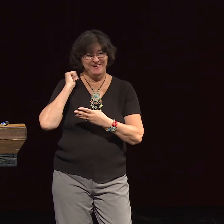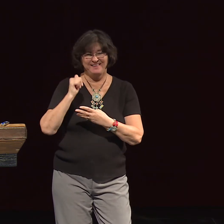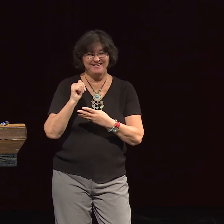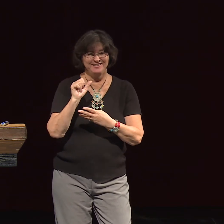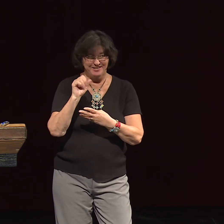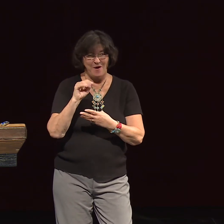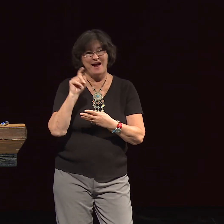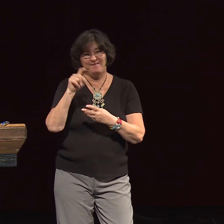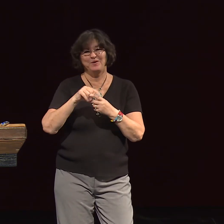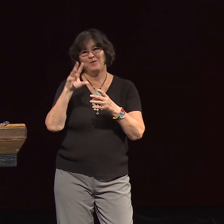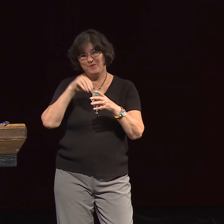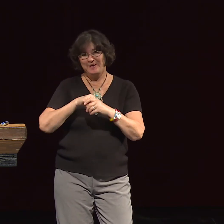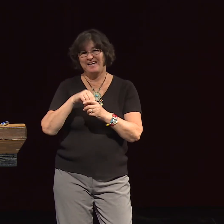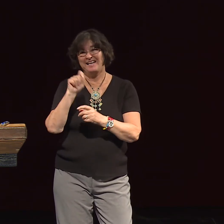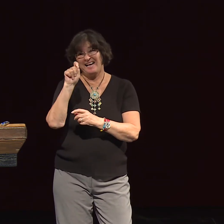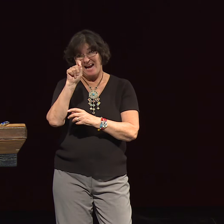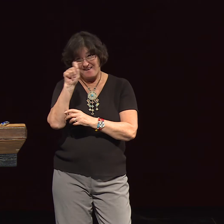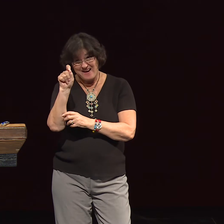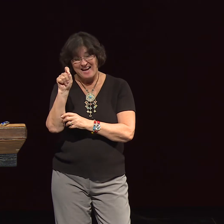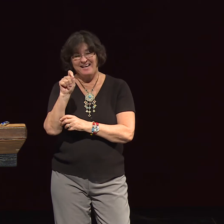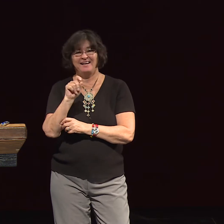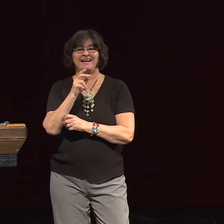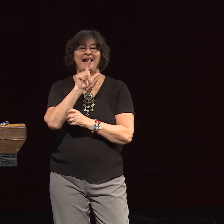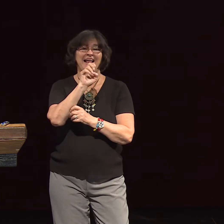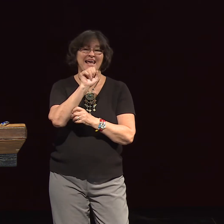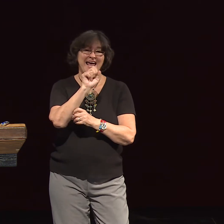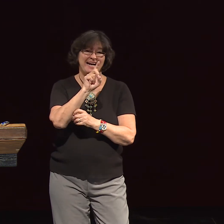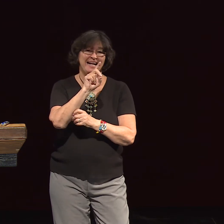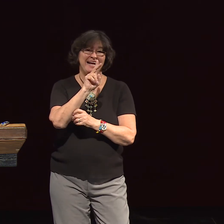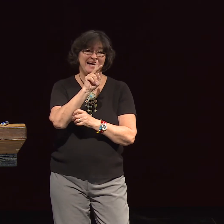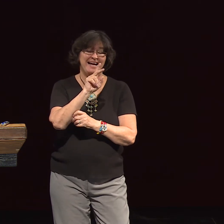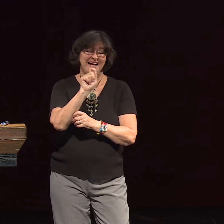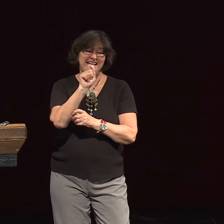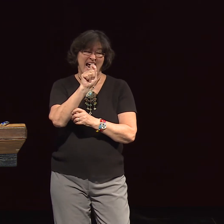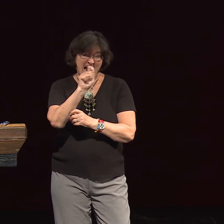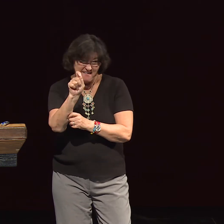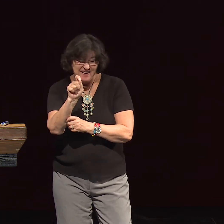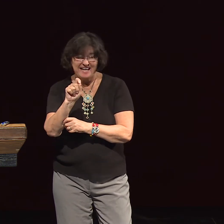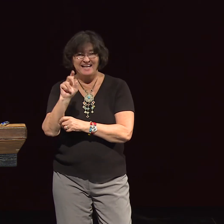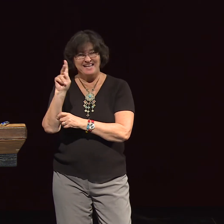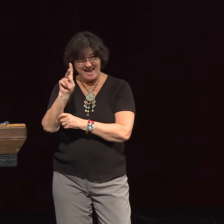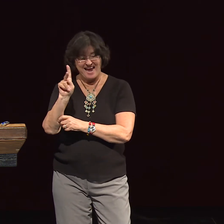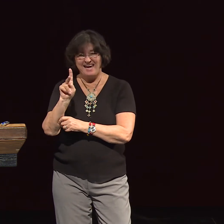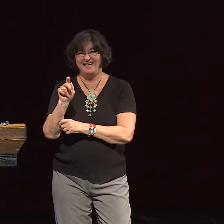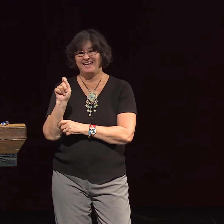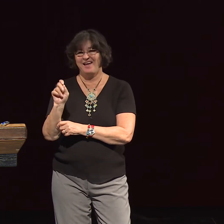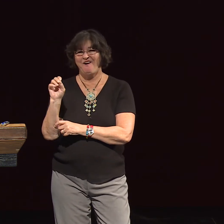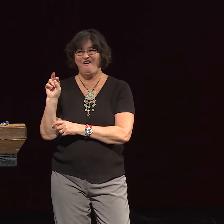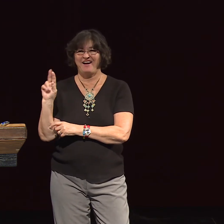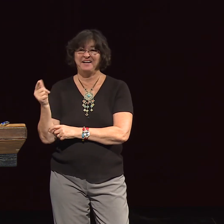And I just want to be sure that you include the hyphen, the "LEAD" hyphen "K.ORG,"